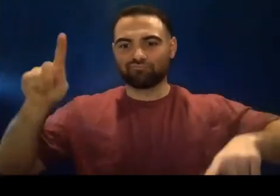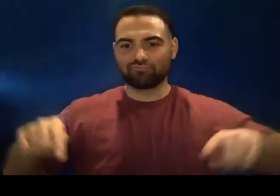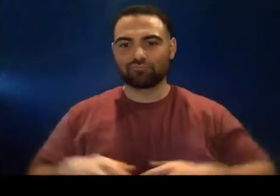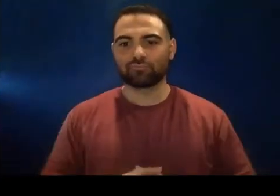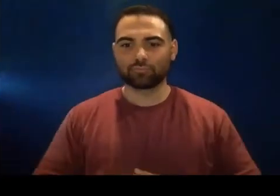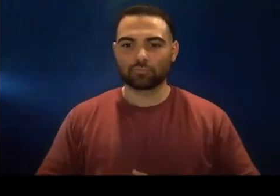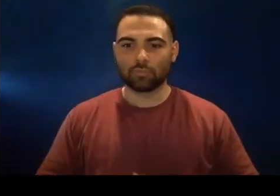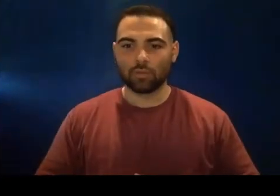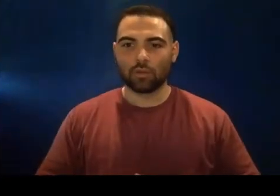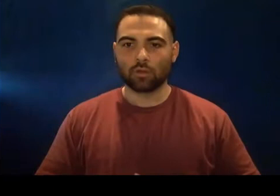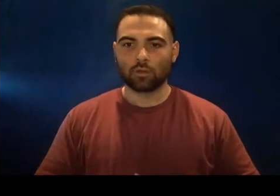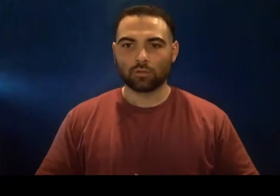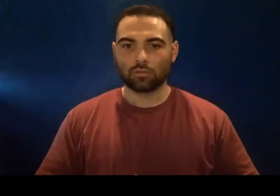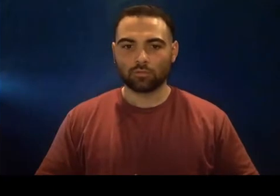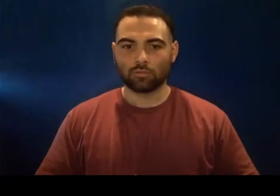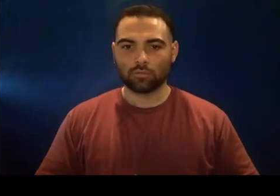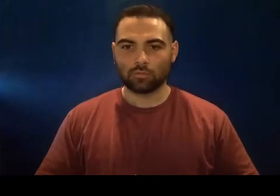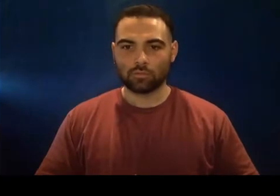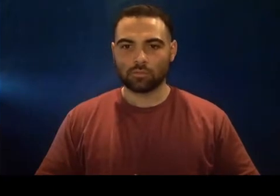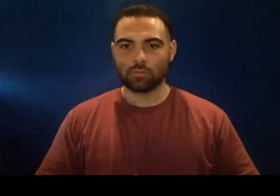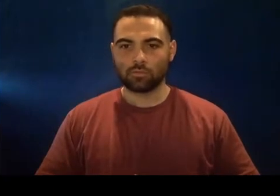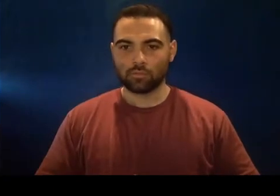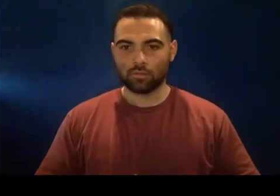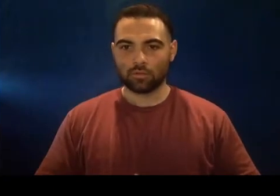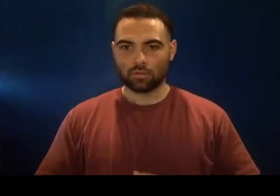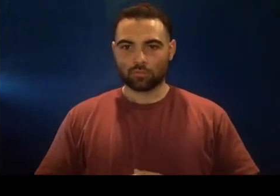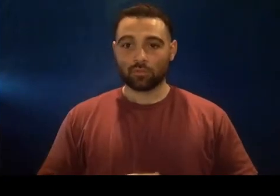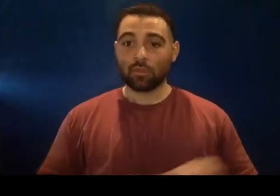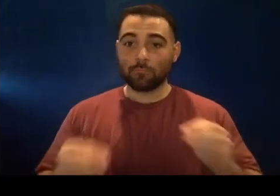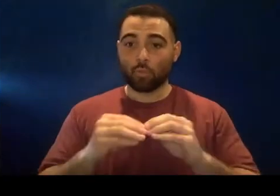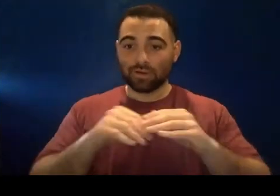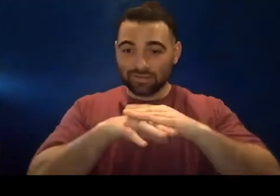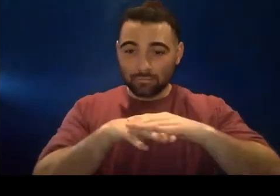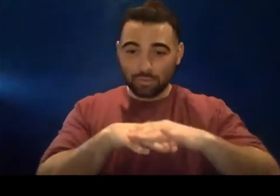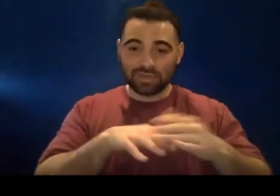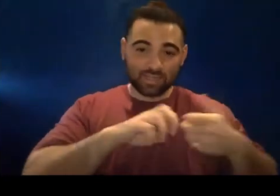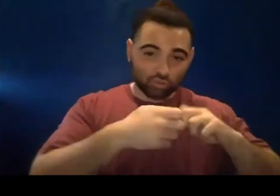So were there more accessibility issues in one area than another?